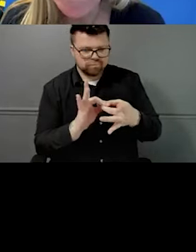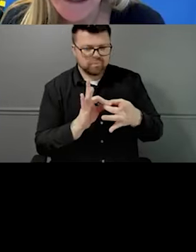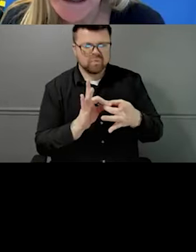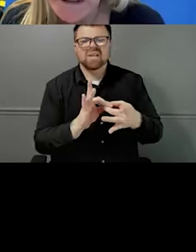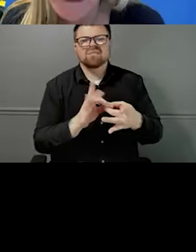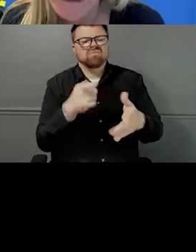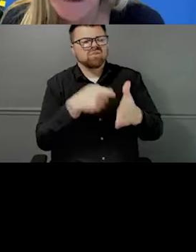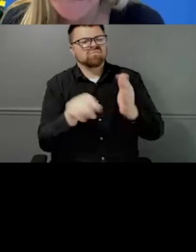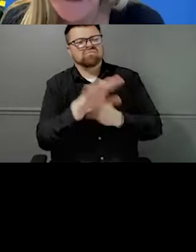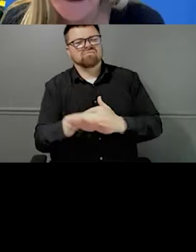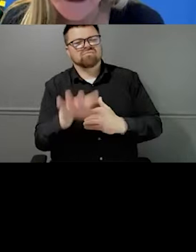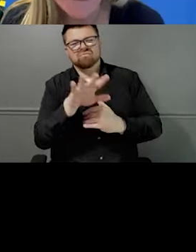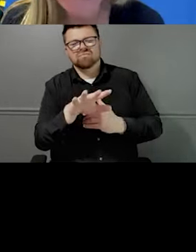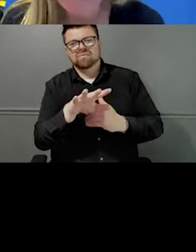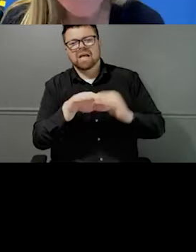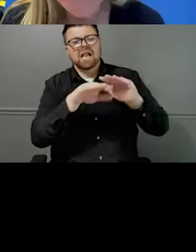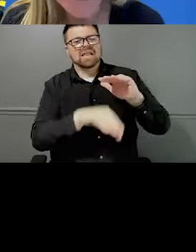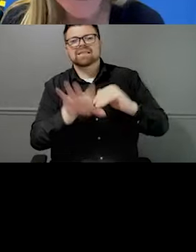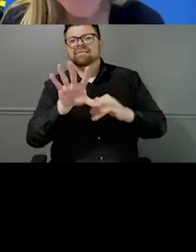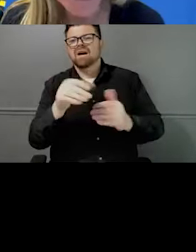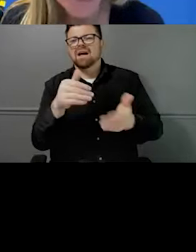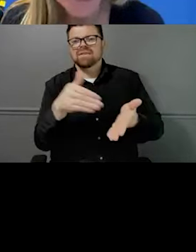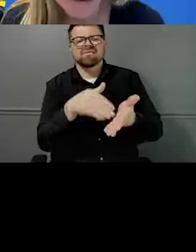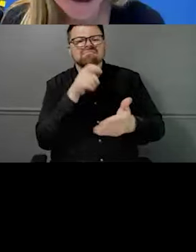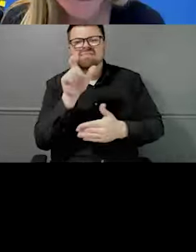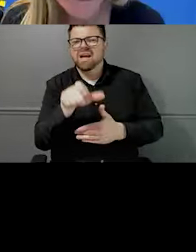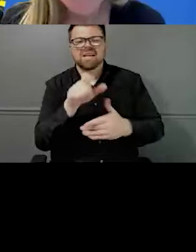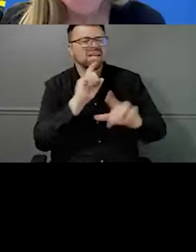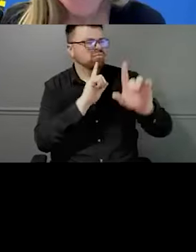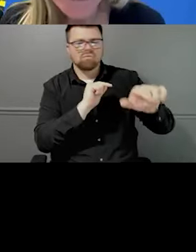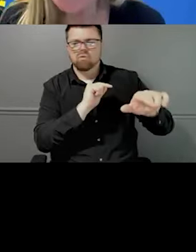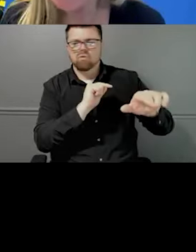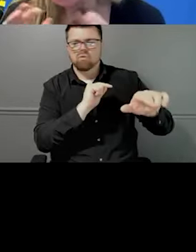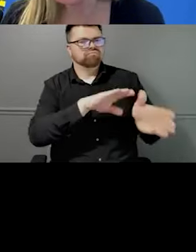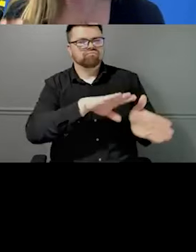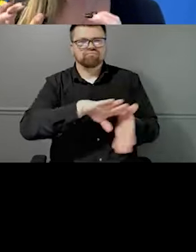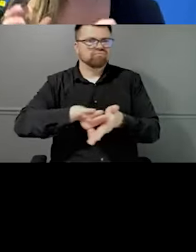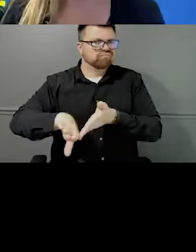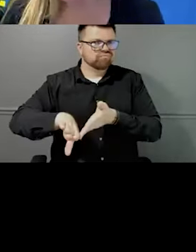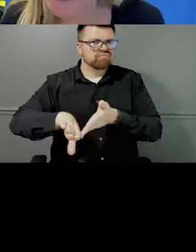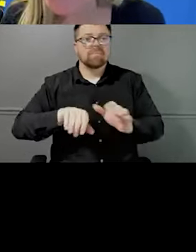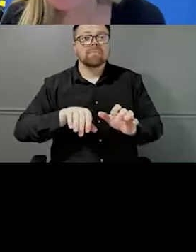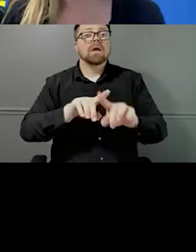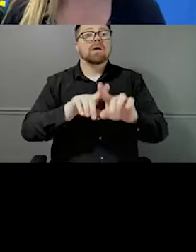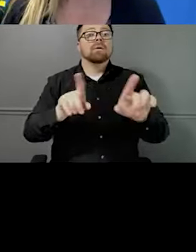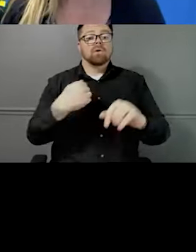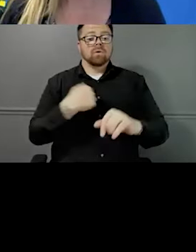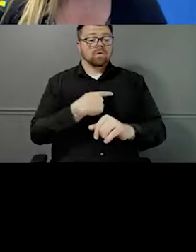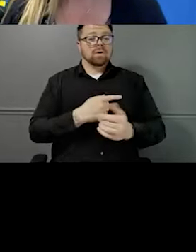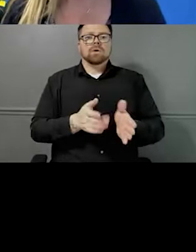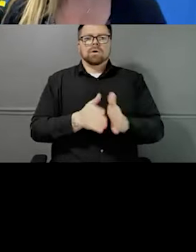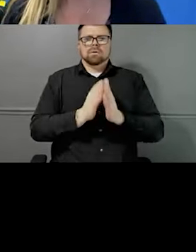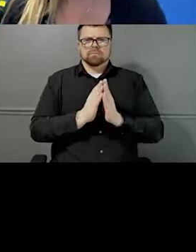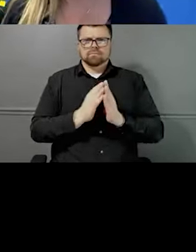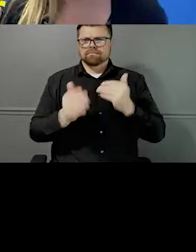of less than 5,000 need not be reported. We were asked then to say,